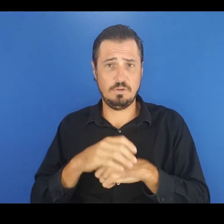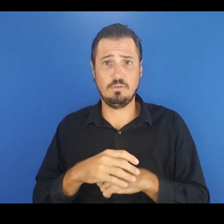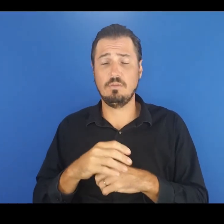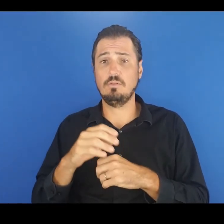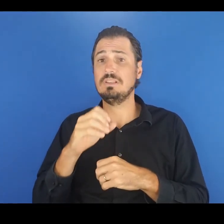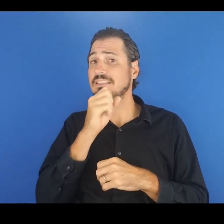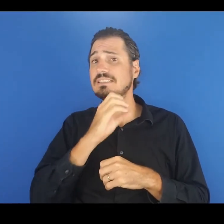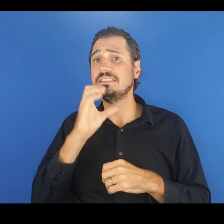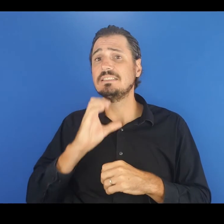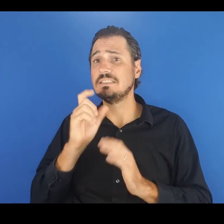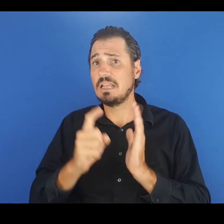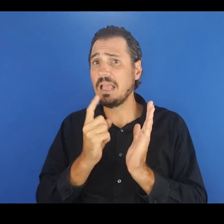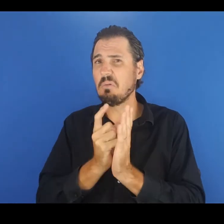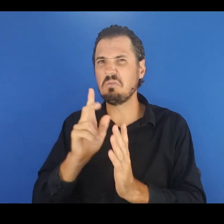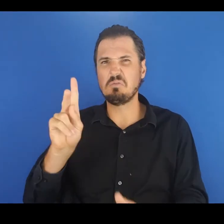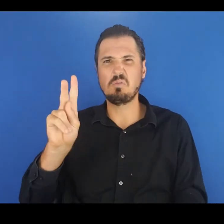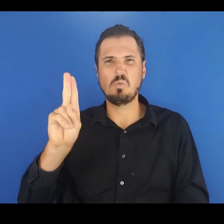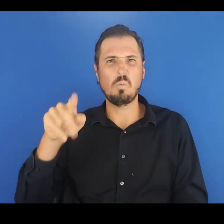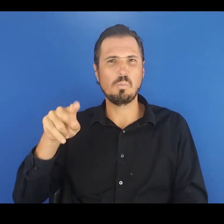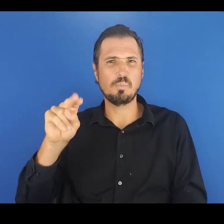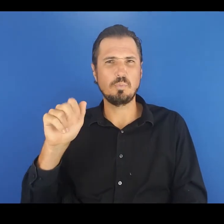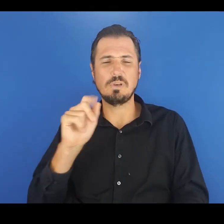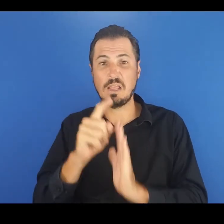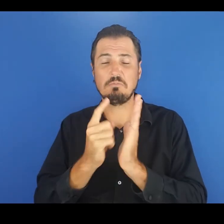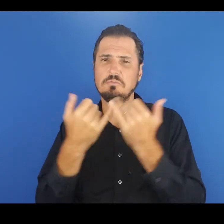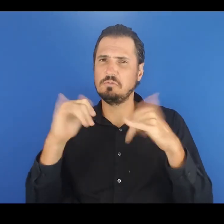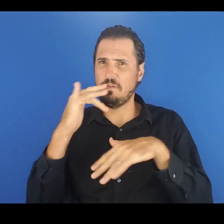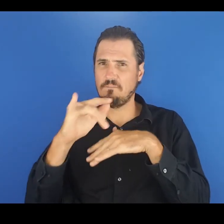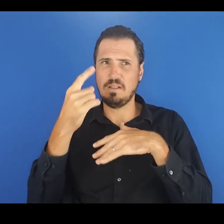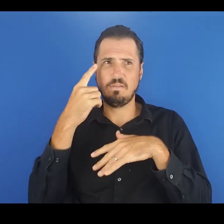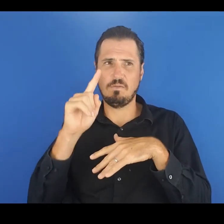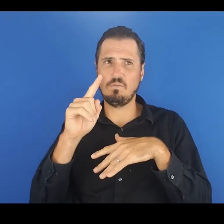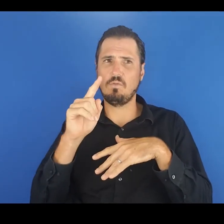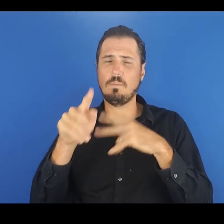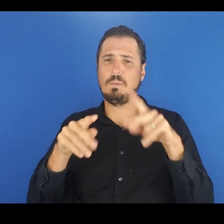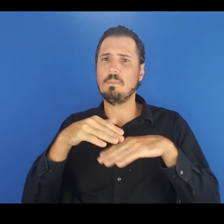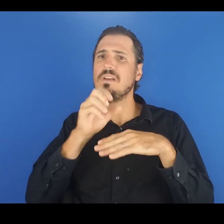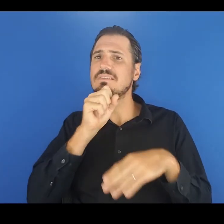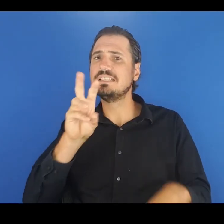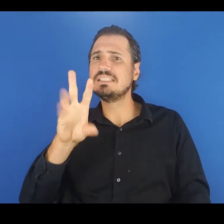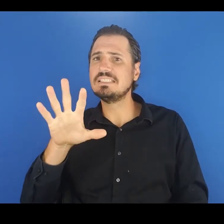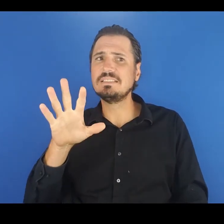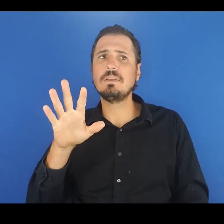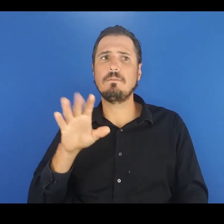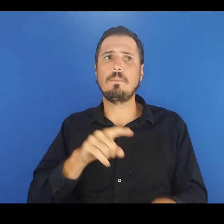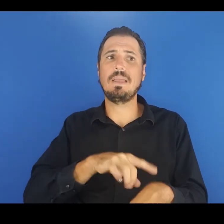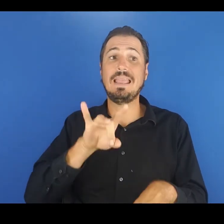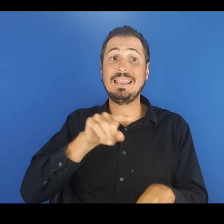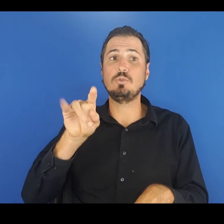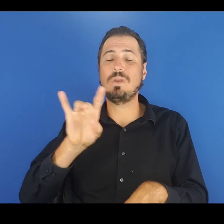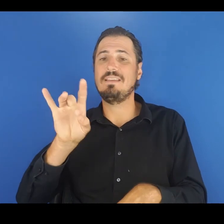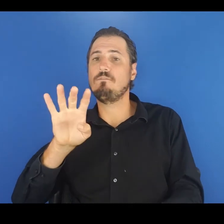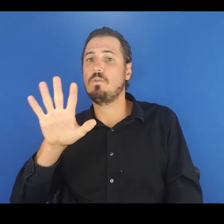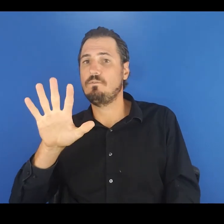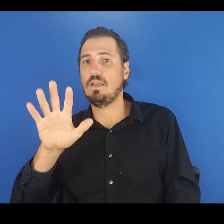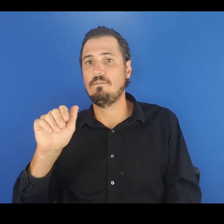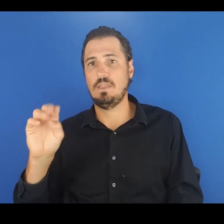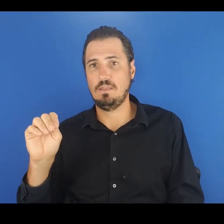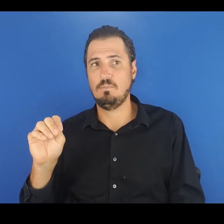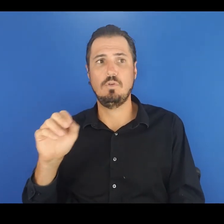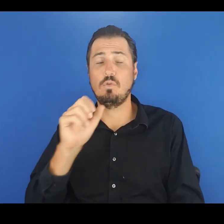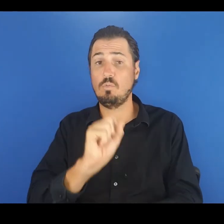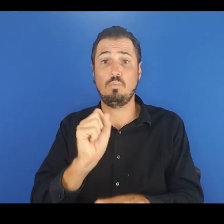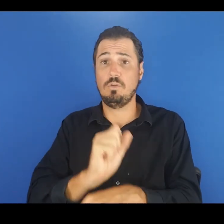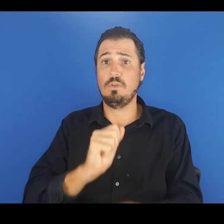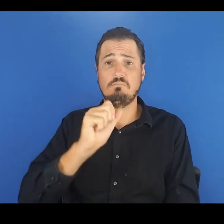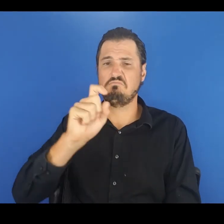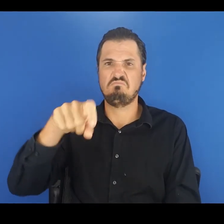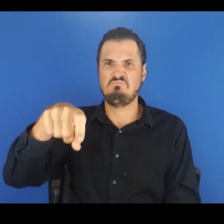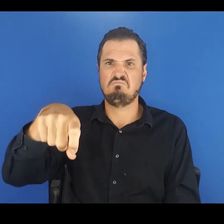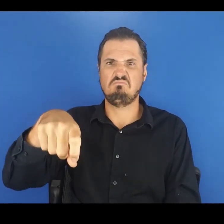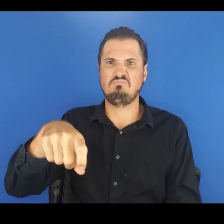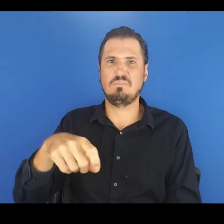Kupuna hour is still available for those 65 years or older, from 8 to 8:45 a.m. No appointments are necessary for Kupuna hour